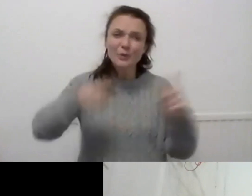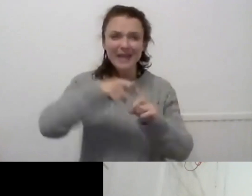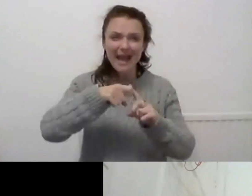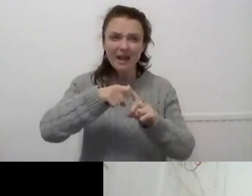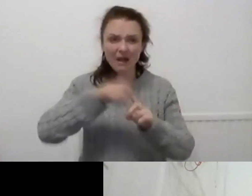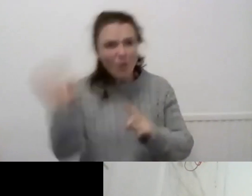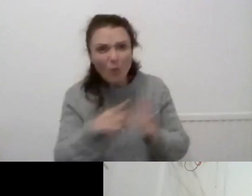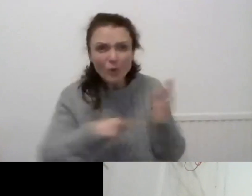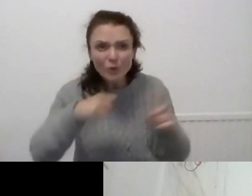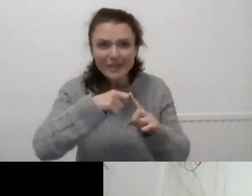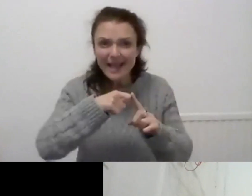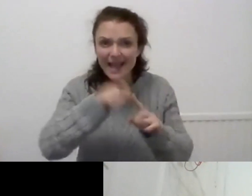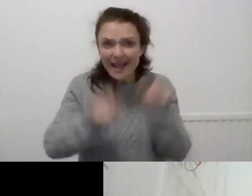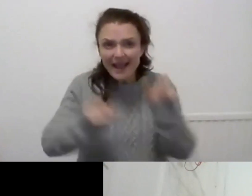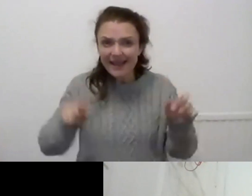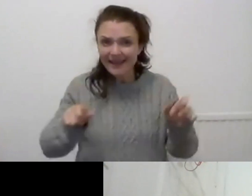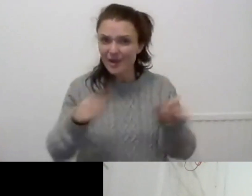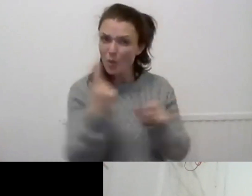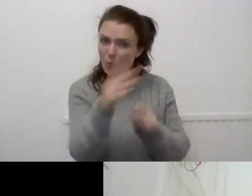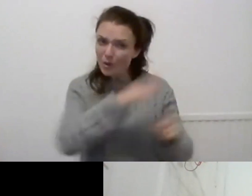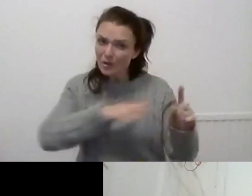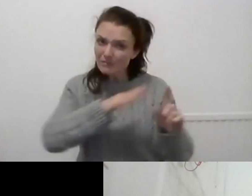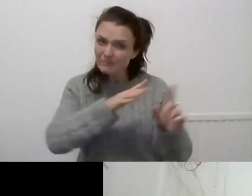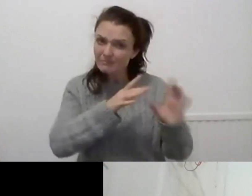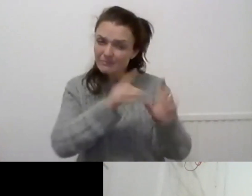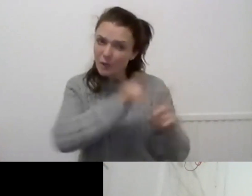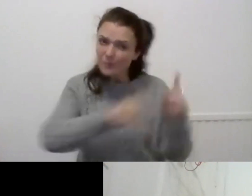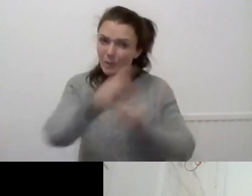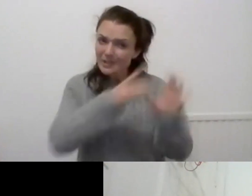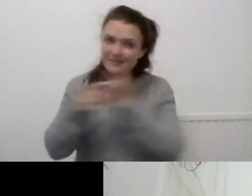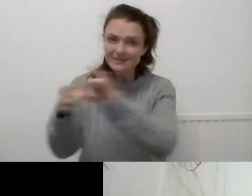medical professionals working in an institution, the institutions has changed as well.